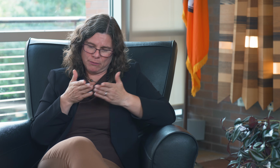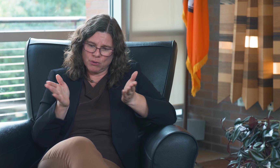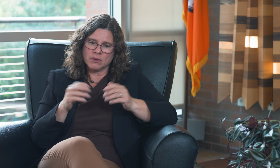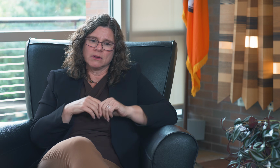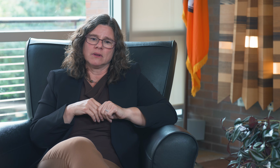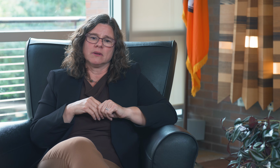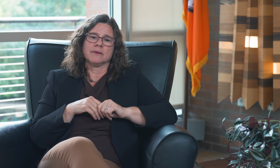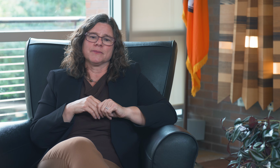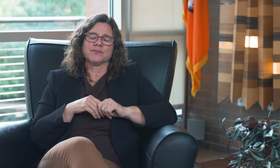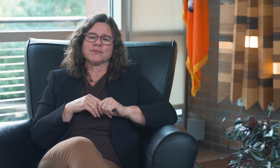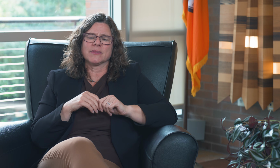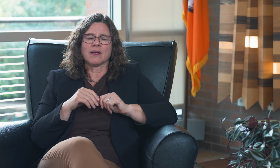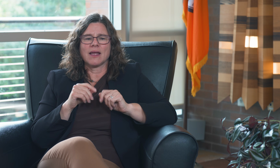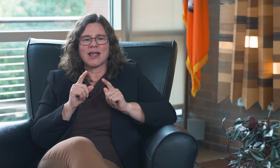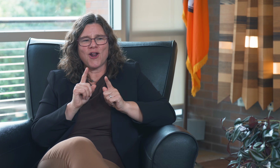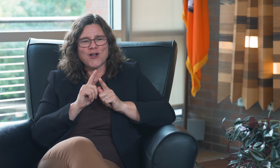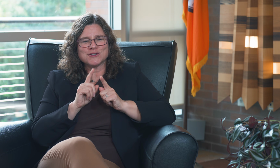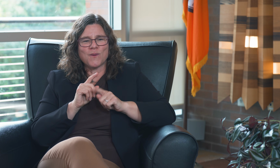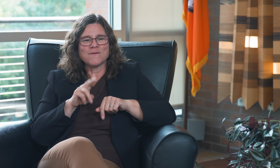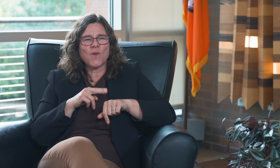about NTID from the RIT community.